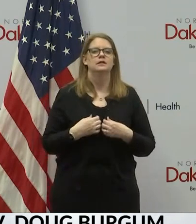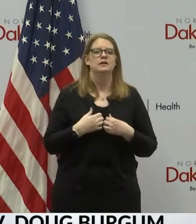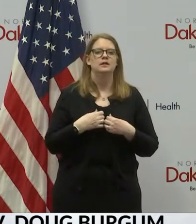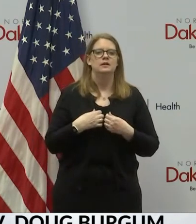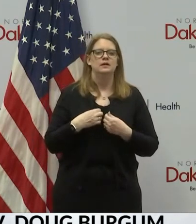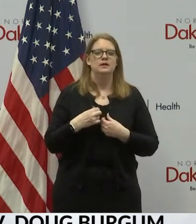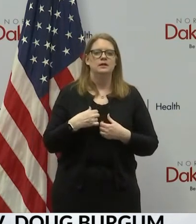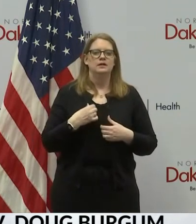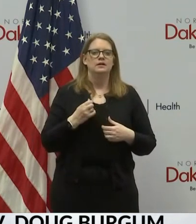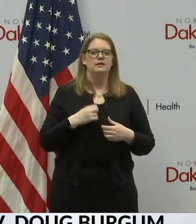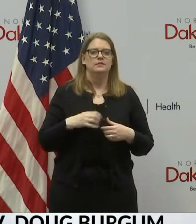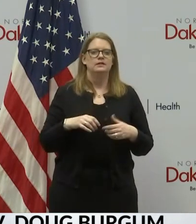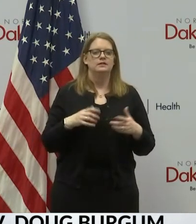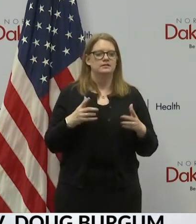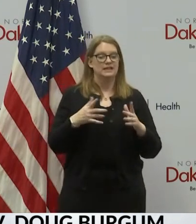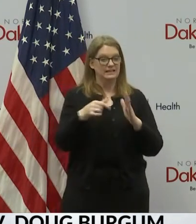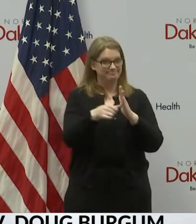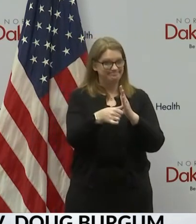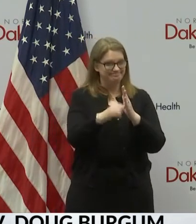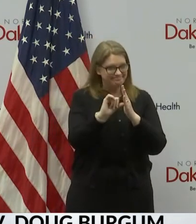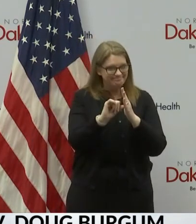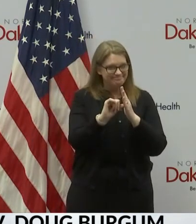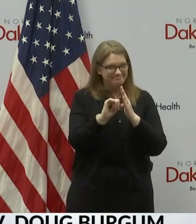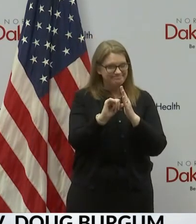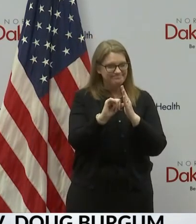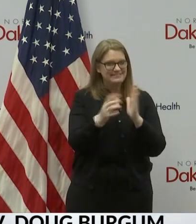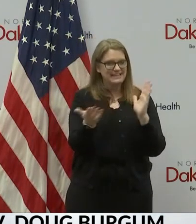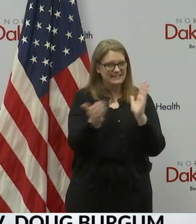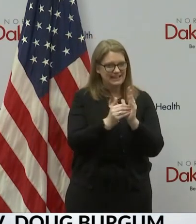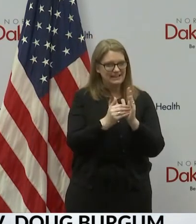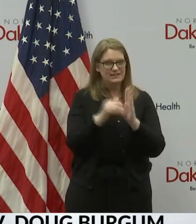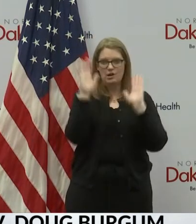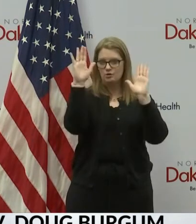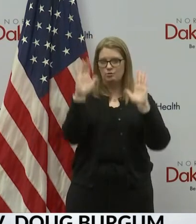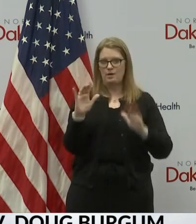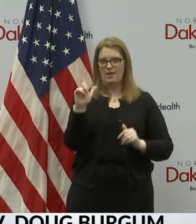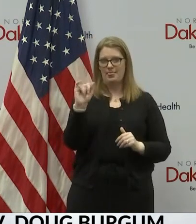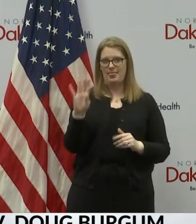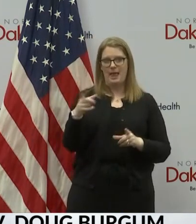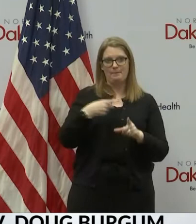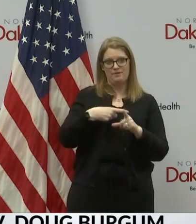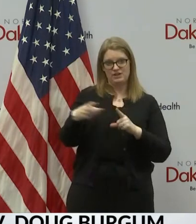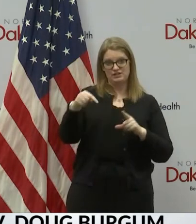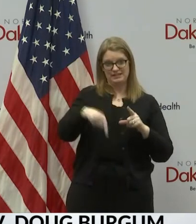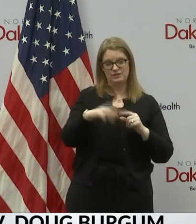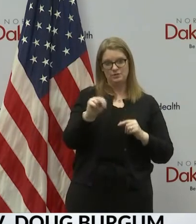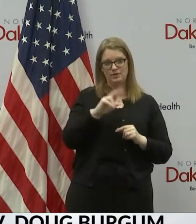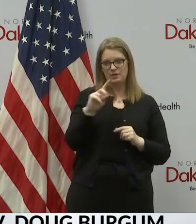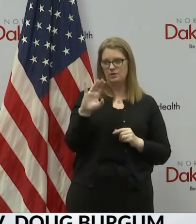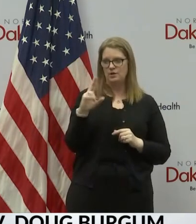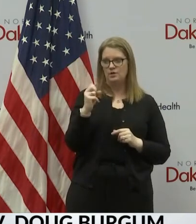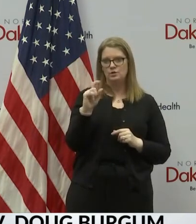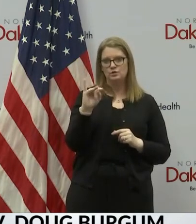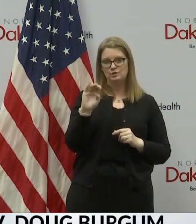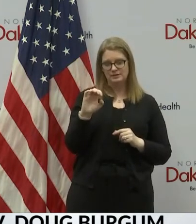THANKS, GENERAL DOHRMANN. AND AGAIN I WANT TO REITERATE A COUPLE OF THOSE THOUGHTS, NOT ONLY FOR OUR GREAT LAB